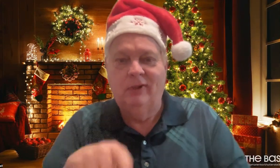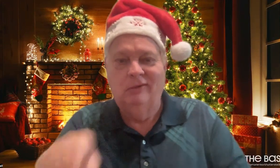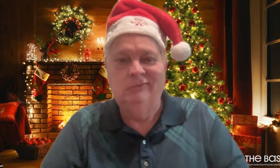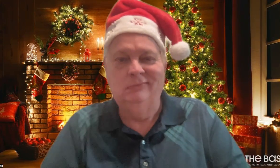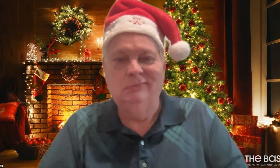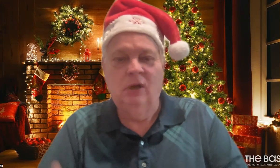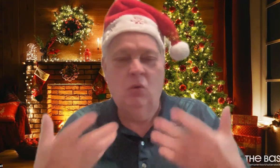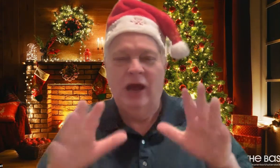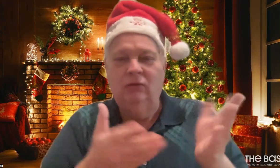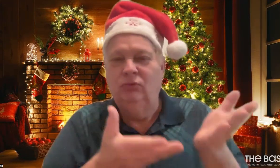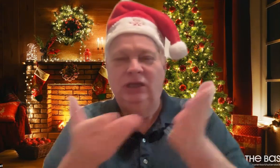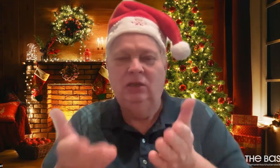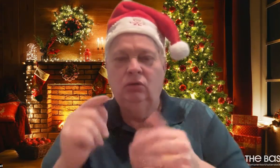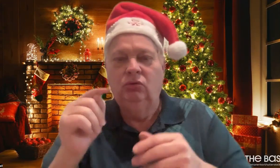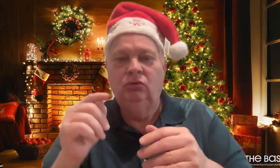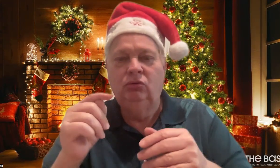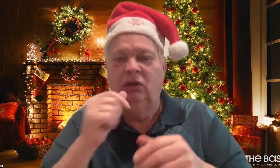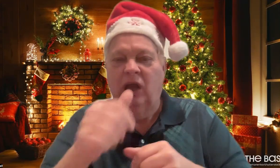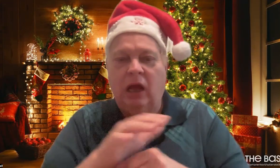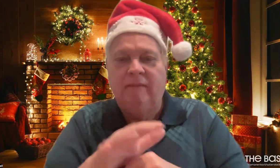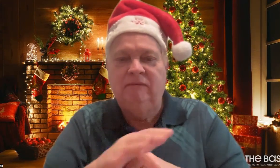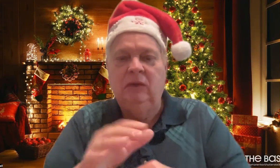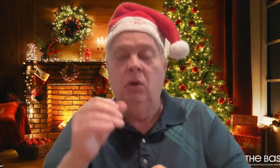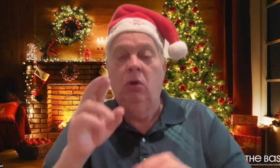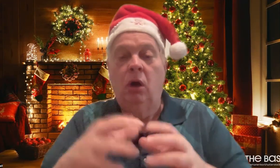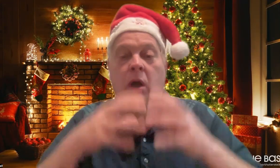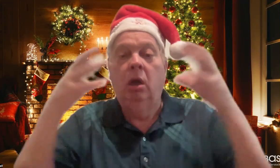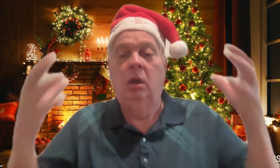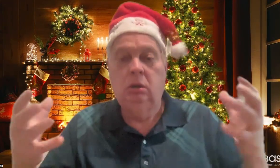We don't want to not have enough or have too much.